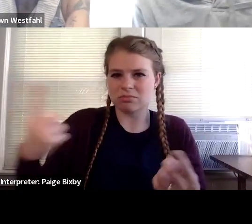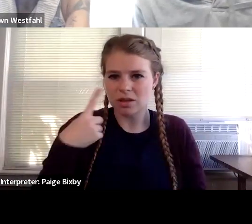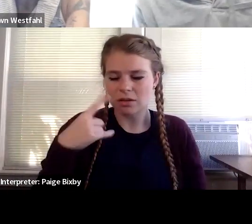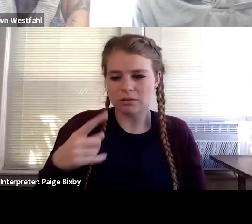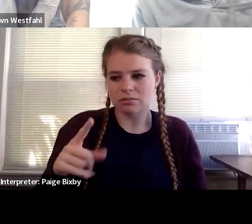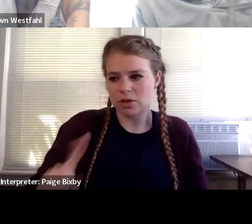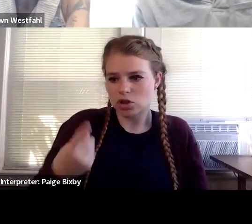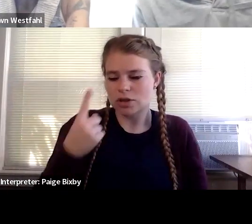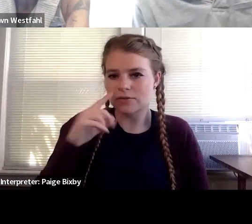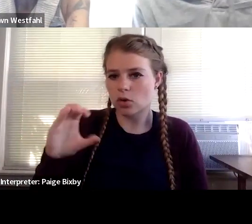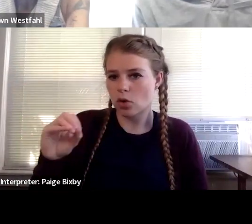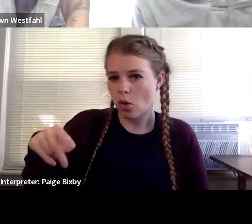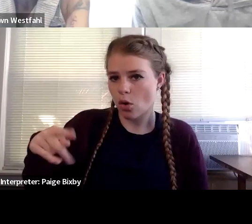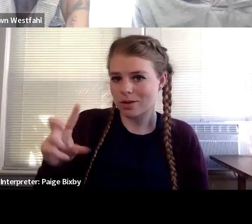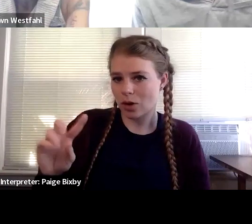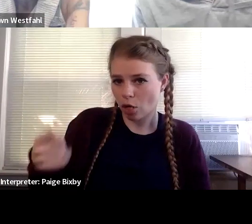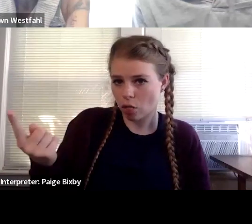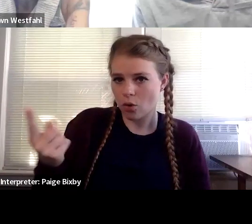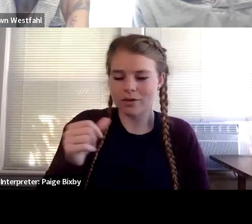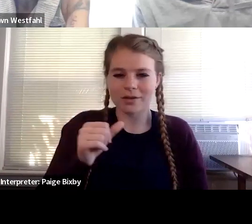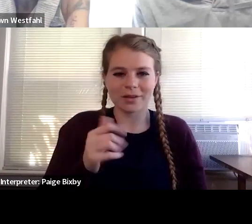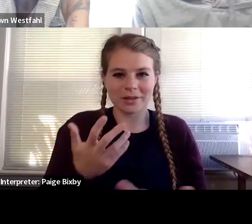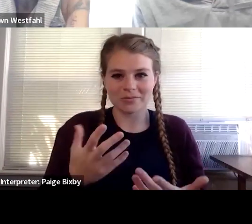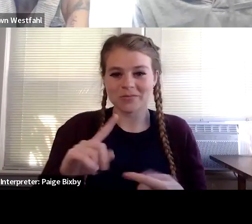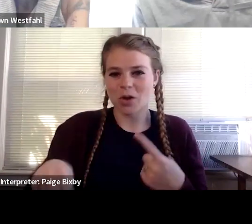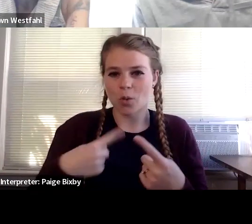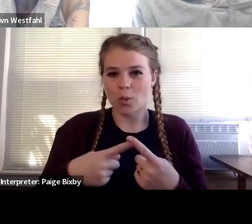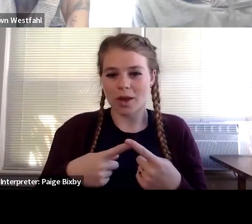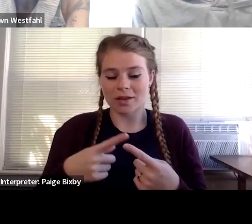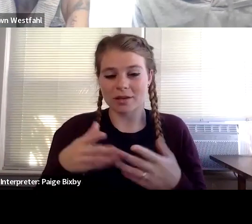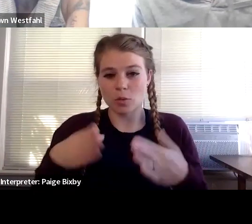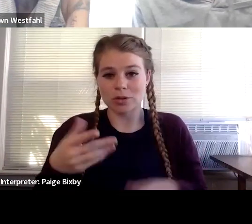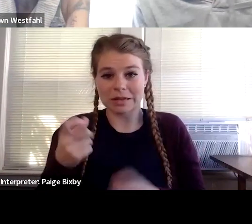And so when someone, you know, gives Narcan and sees that the person doesn't jump up right away,